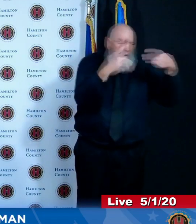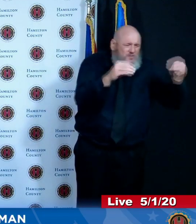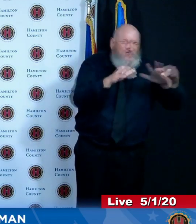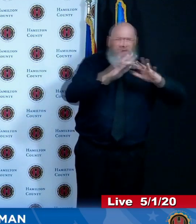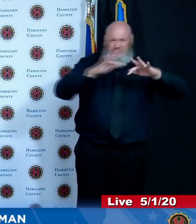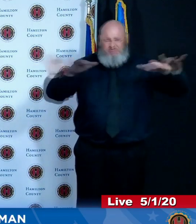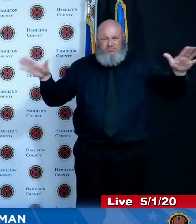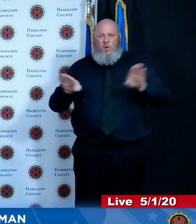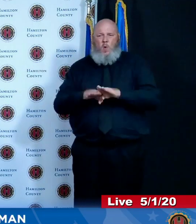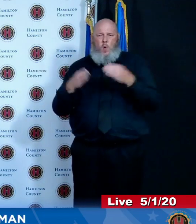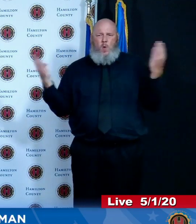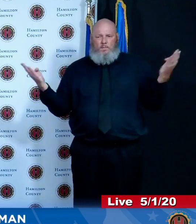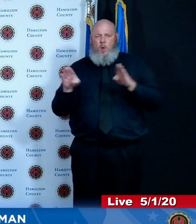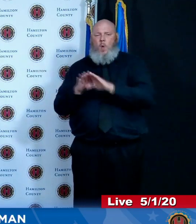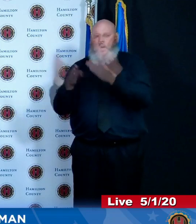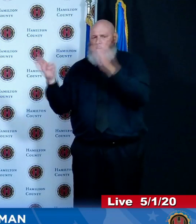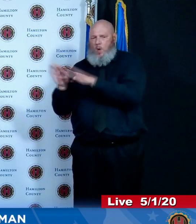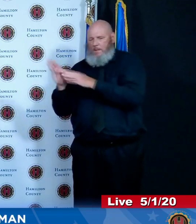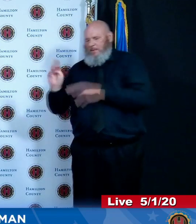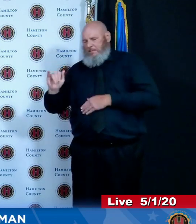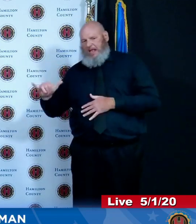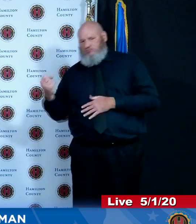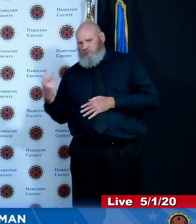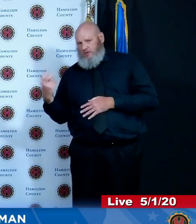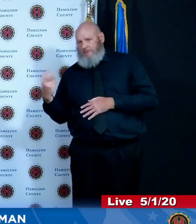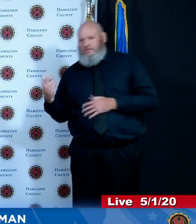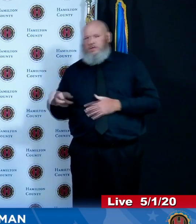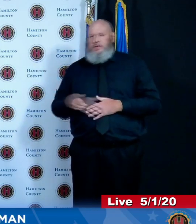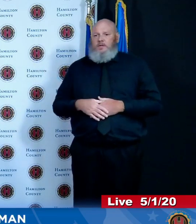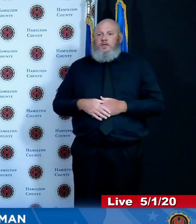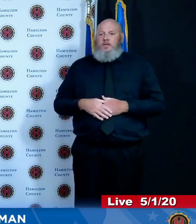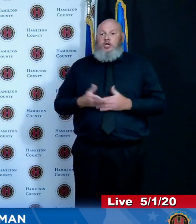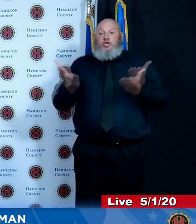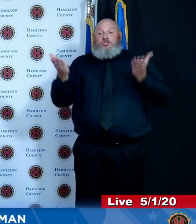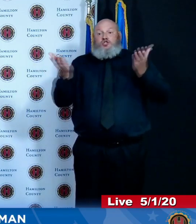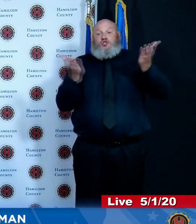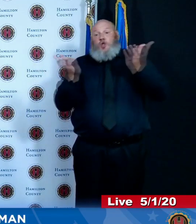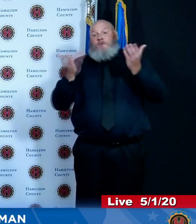well as service businesses services would include photography dog groomers